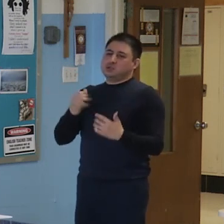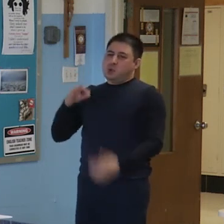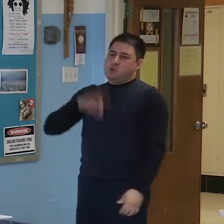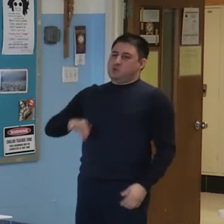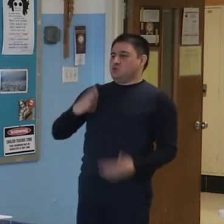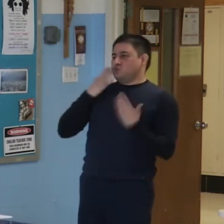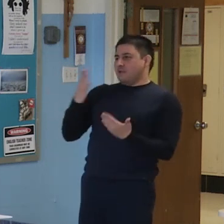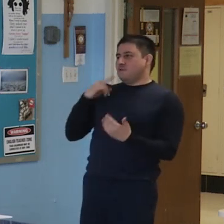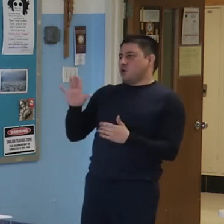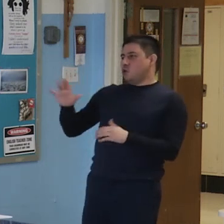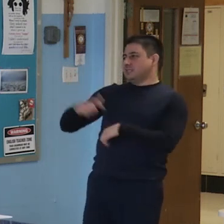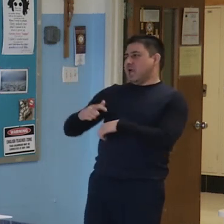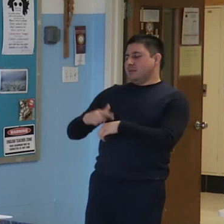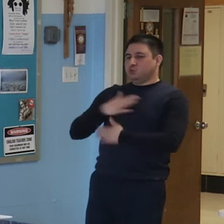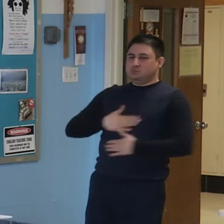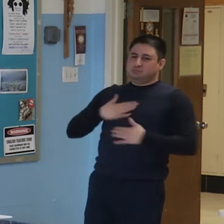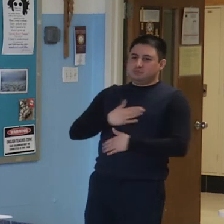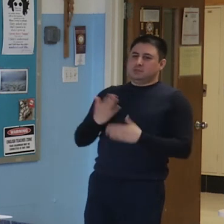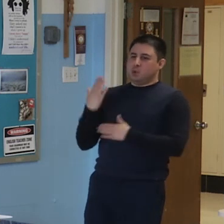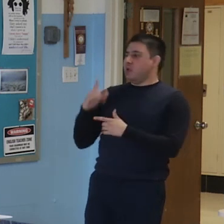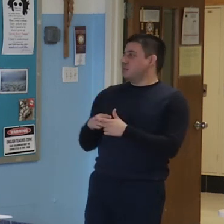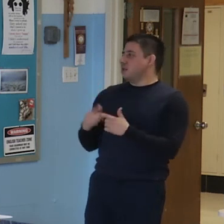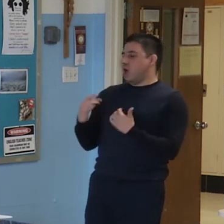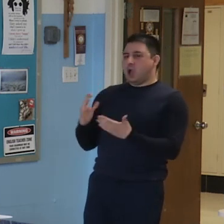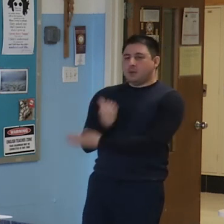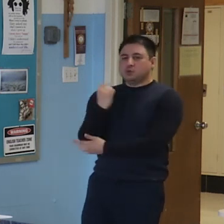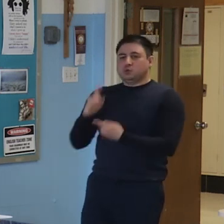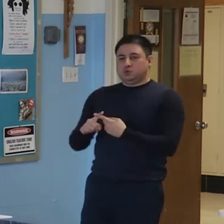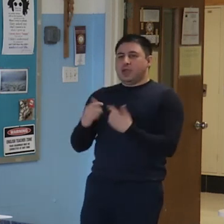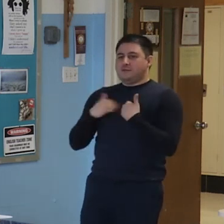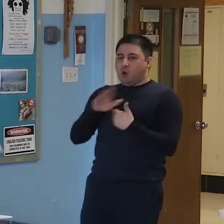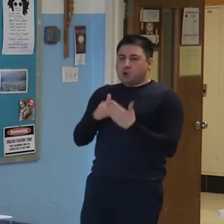time this morning, and for this opportunity that we had all together to